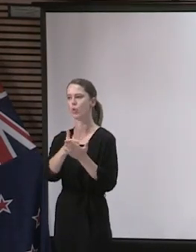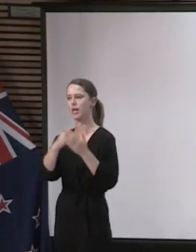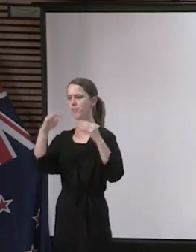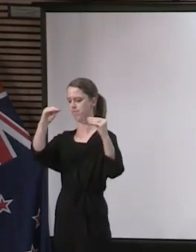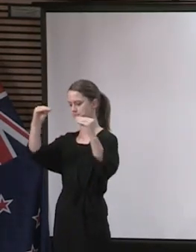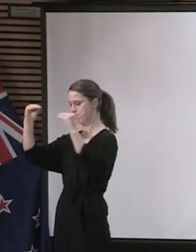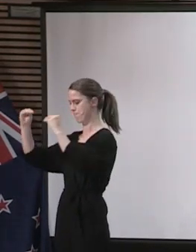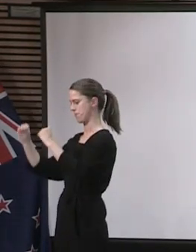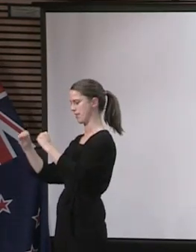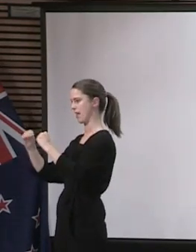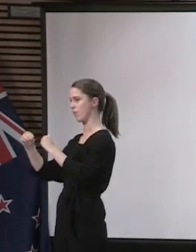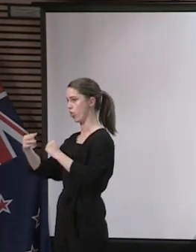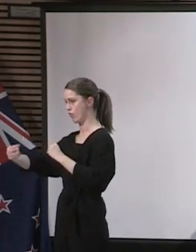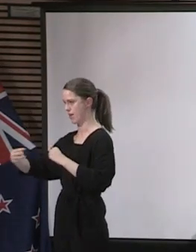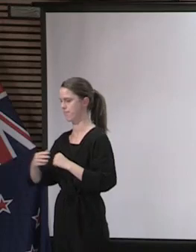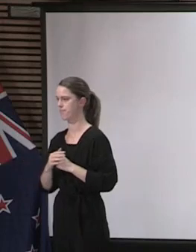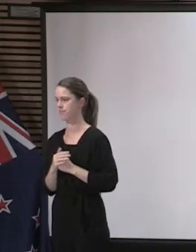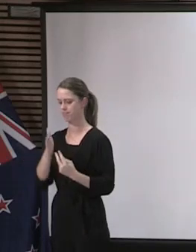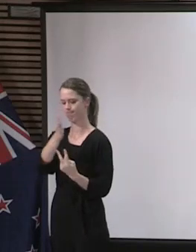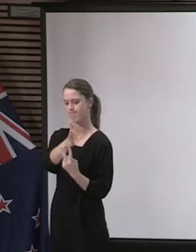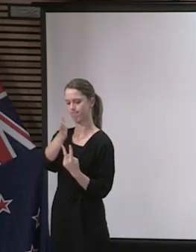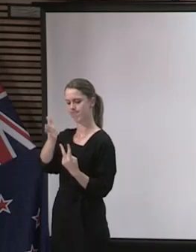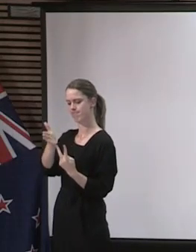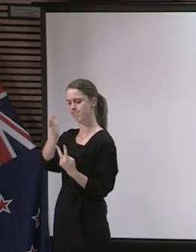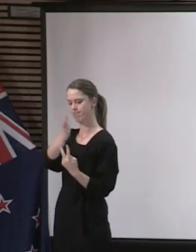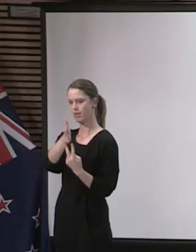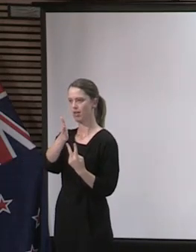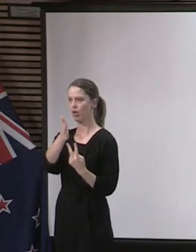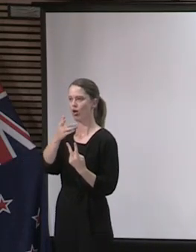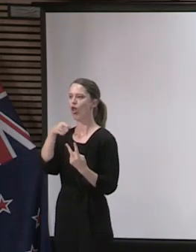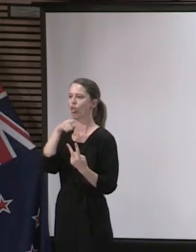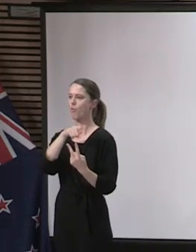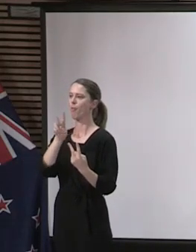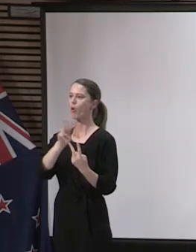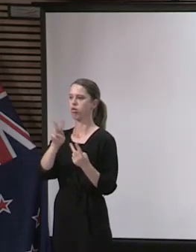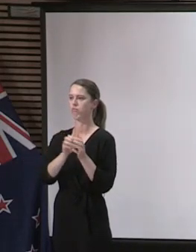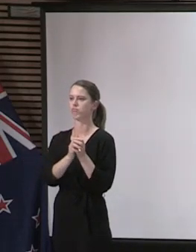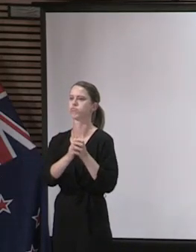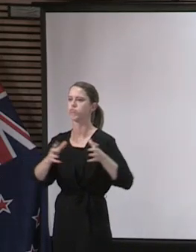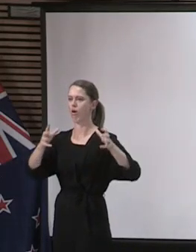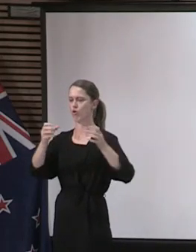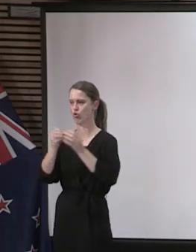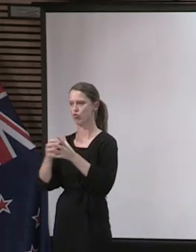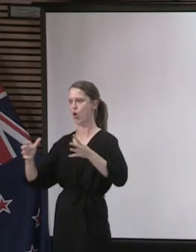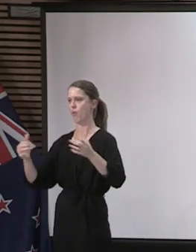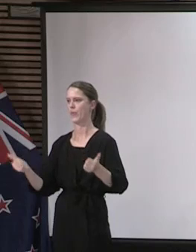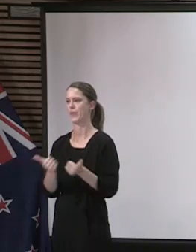given the significance of both of these for supporting our move to Level 3 these are two